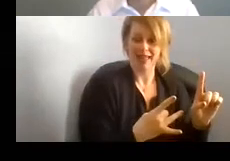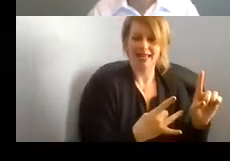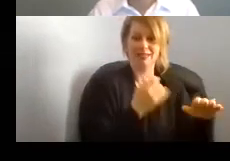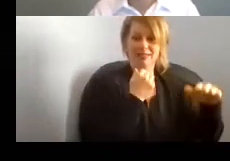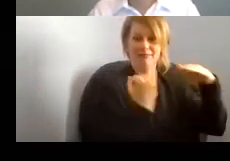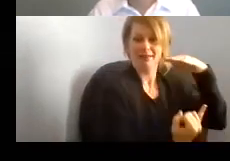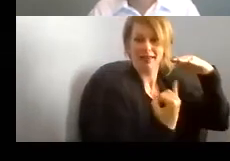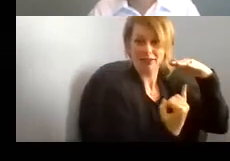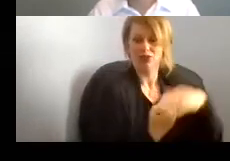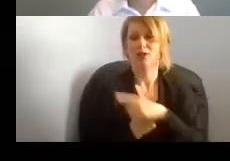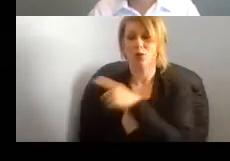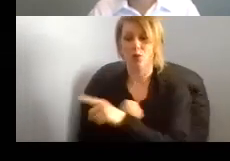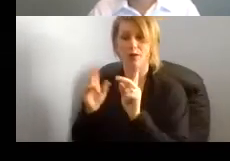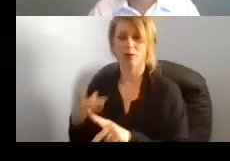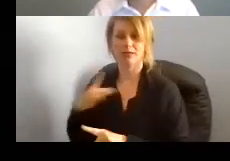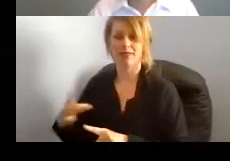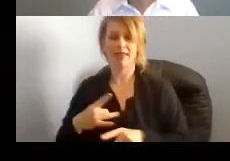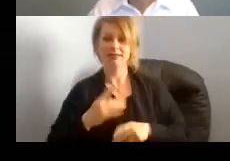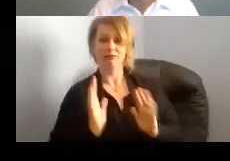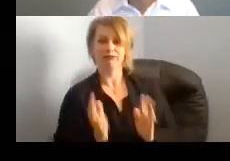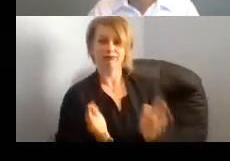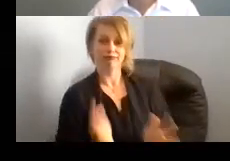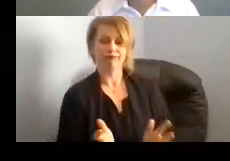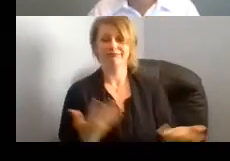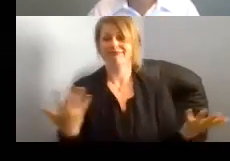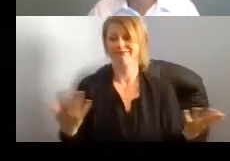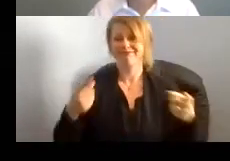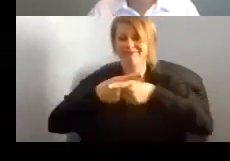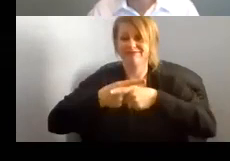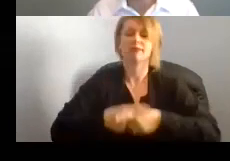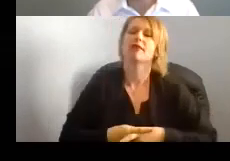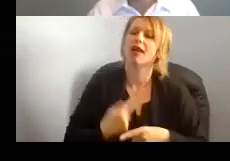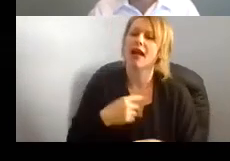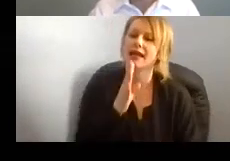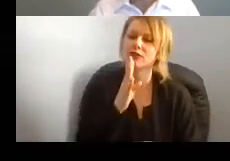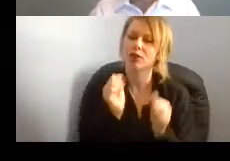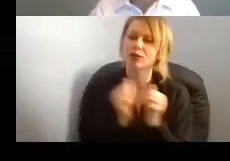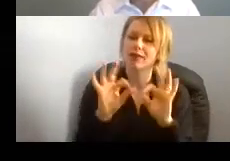I actually talked to one family – the child had died from cancer.